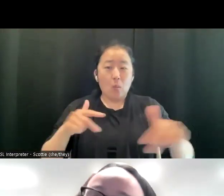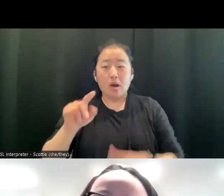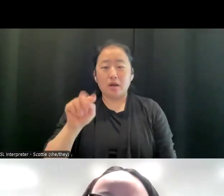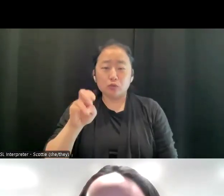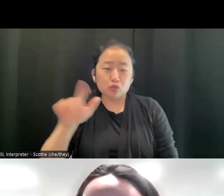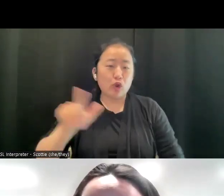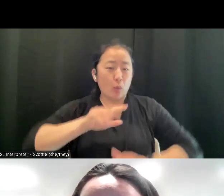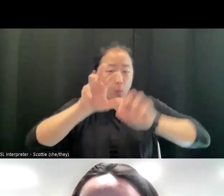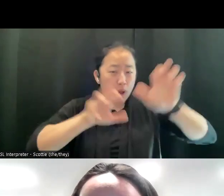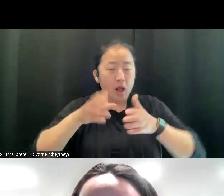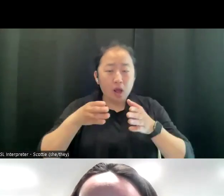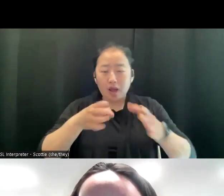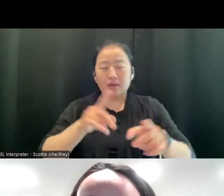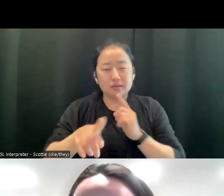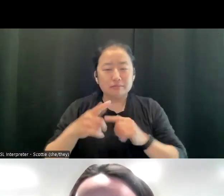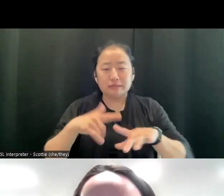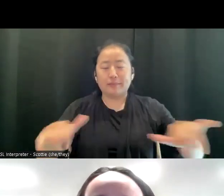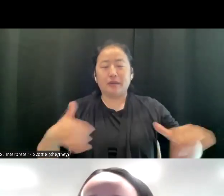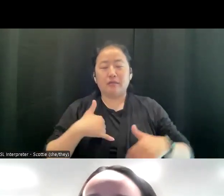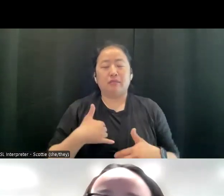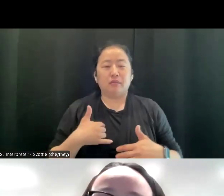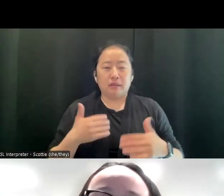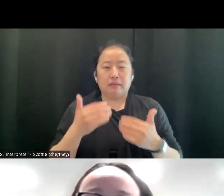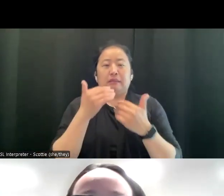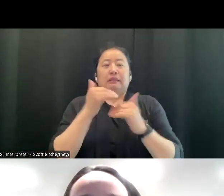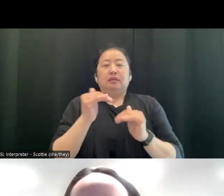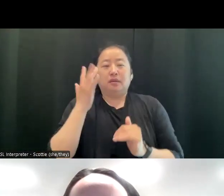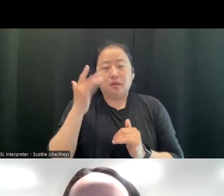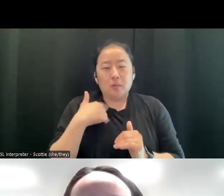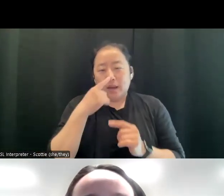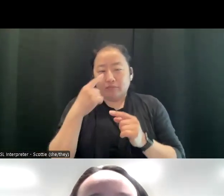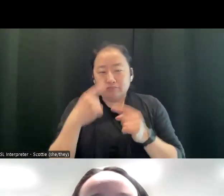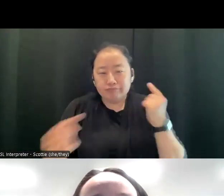I have to deal with that so I might be blowing my nose a little bit throughout the presentation.